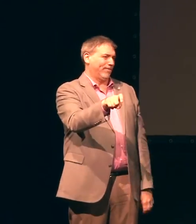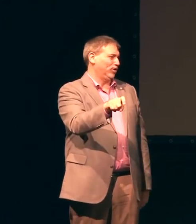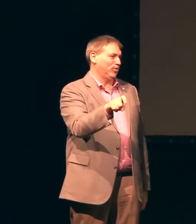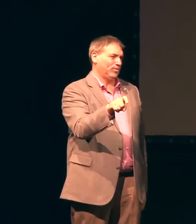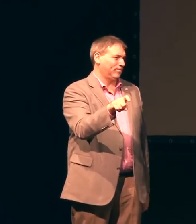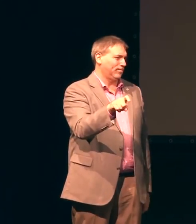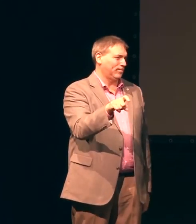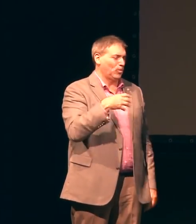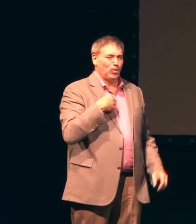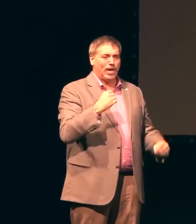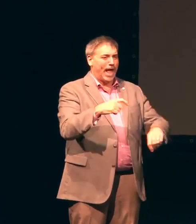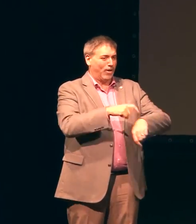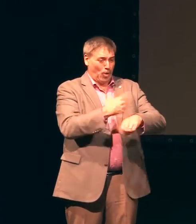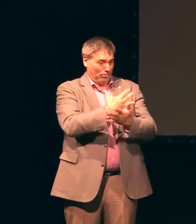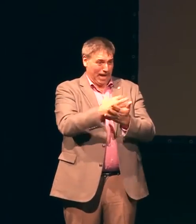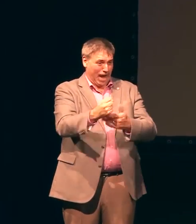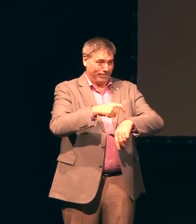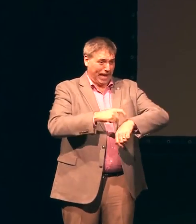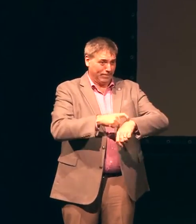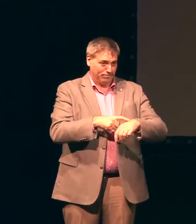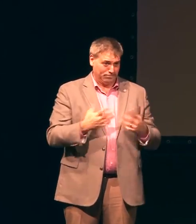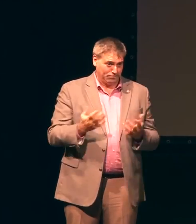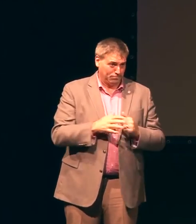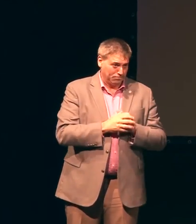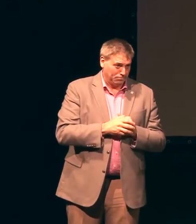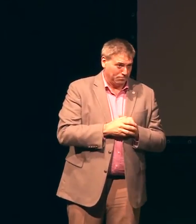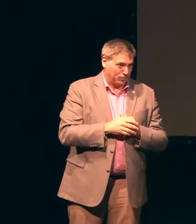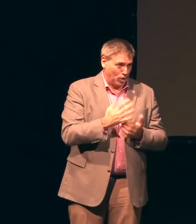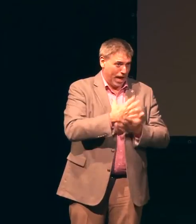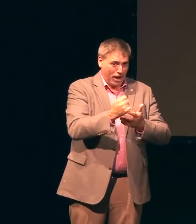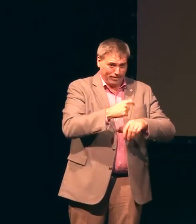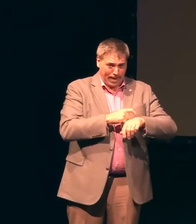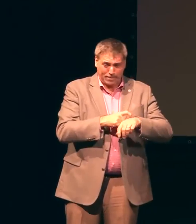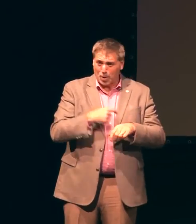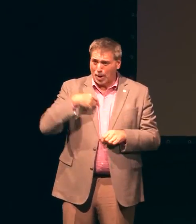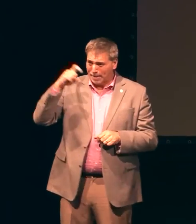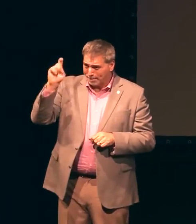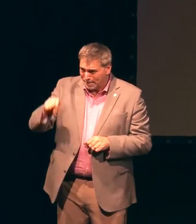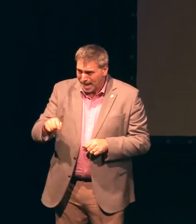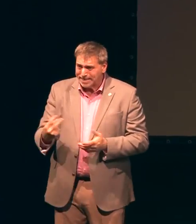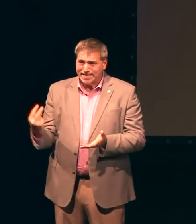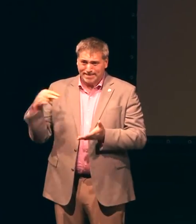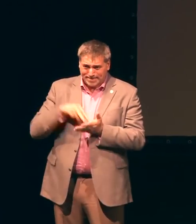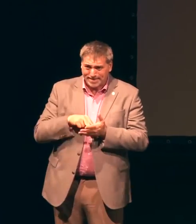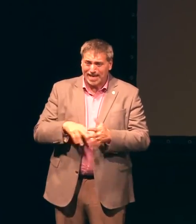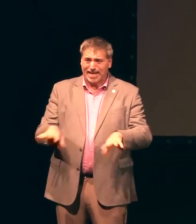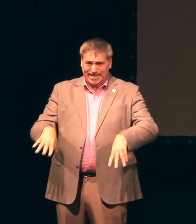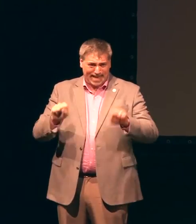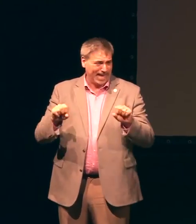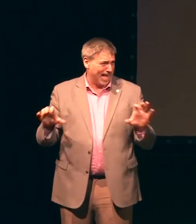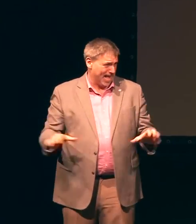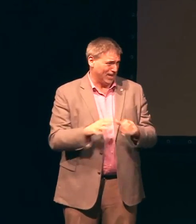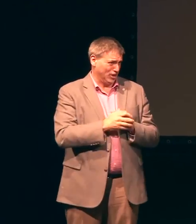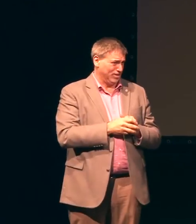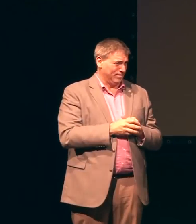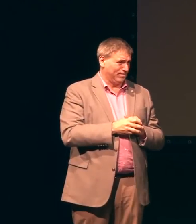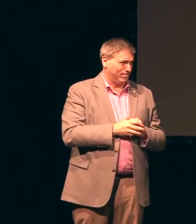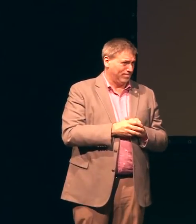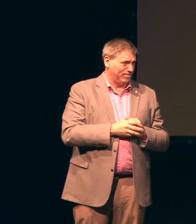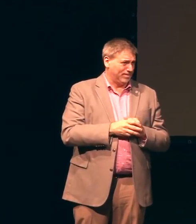We have to turn complaining into action, we must. We're running out of time. We are running out of time. We must stand up and take